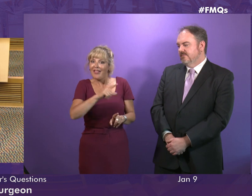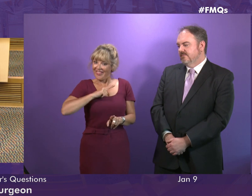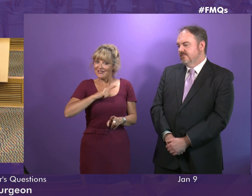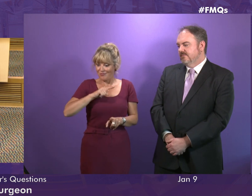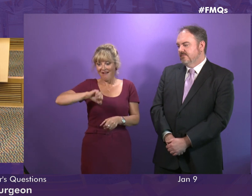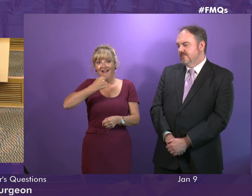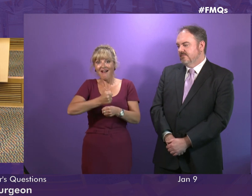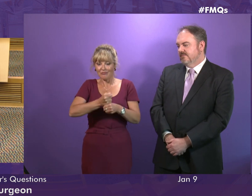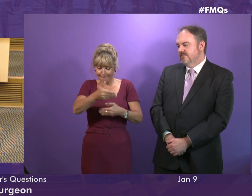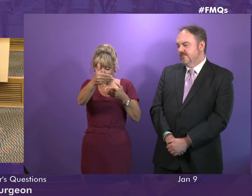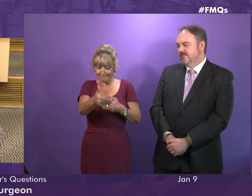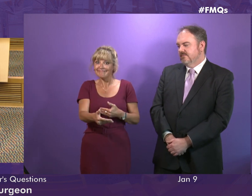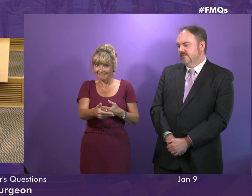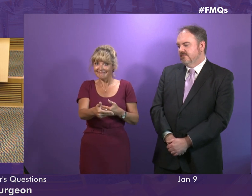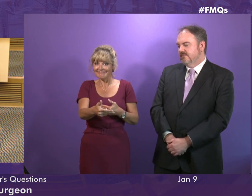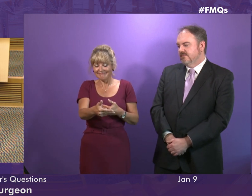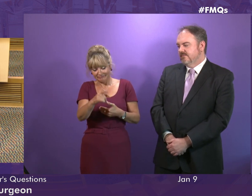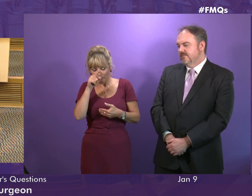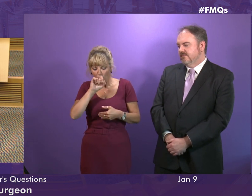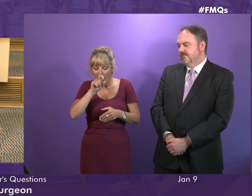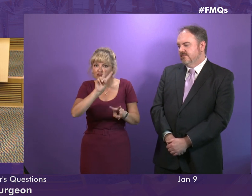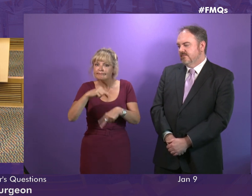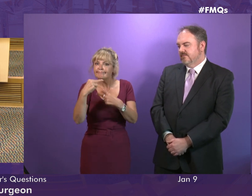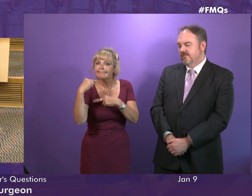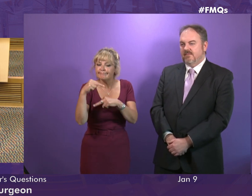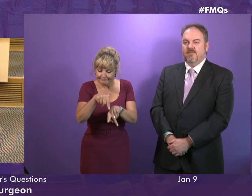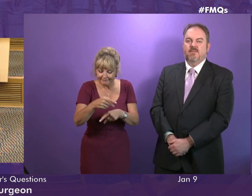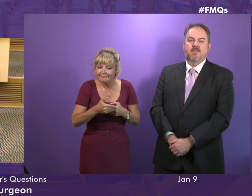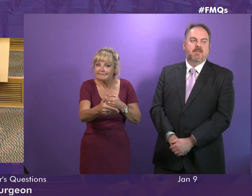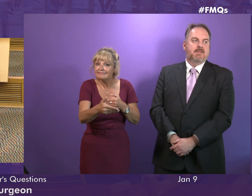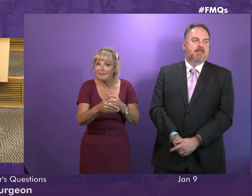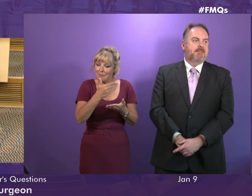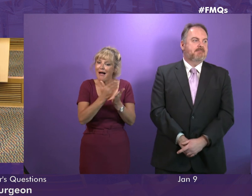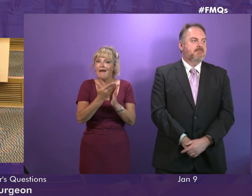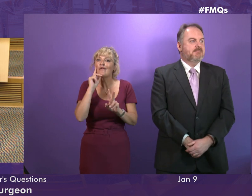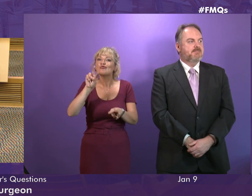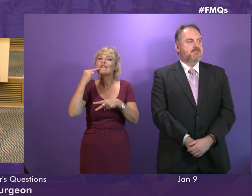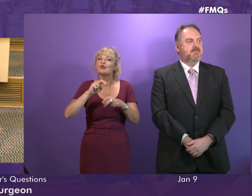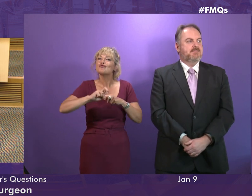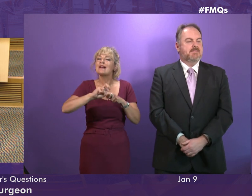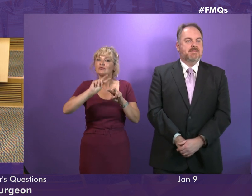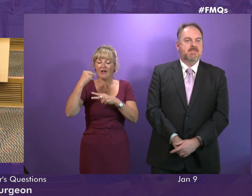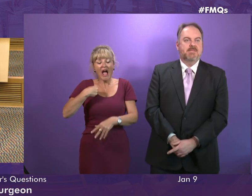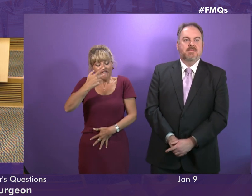committed to appraising the scheme in the strategic transport projects review. That is the right way to proceed.